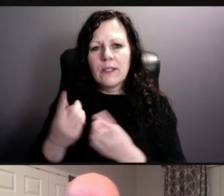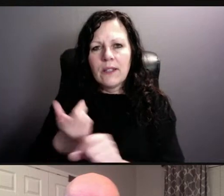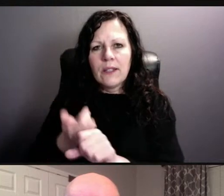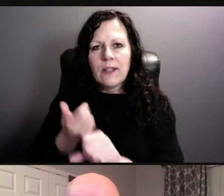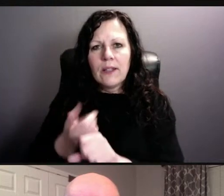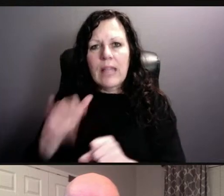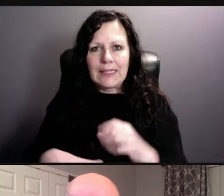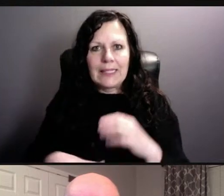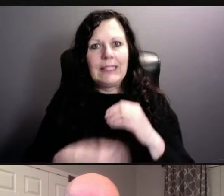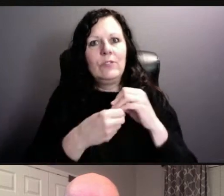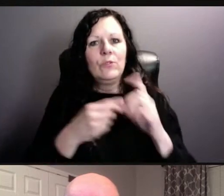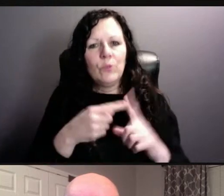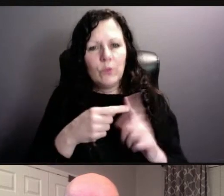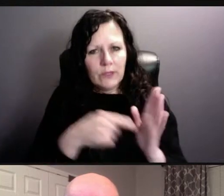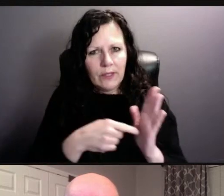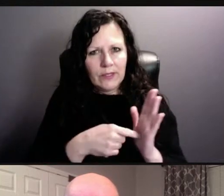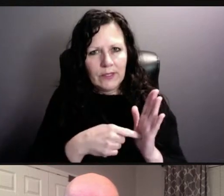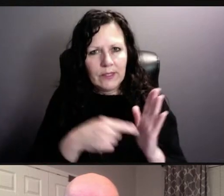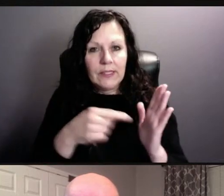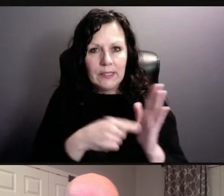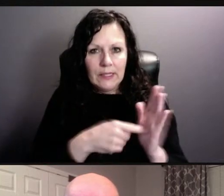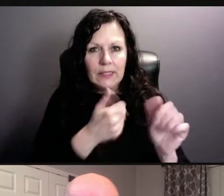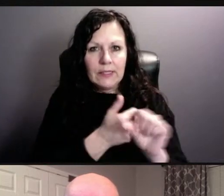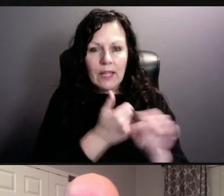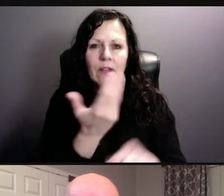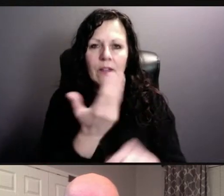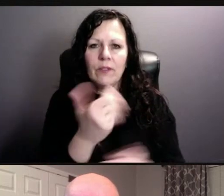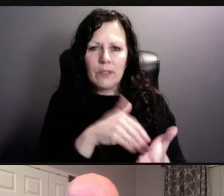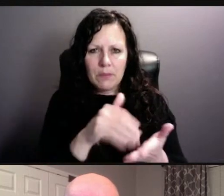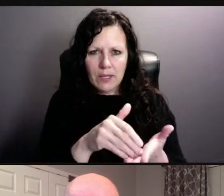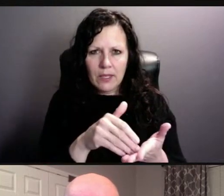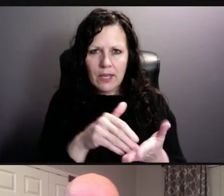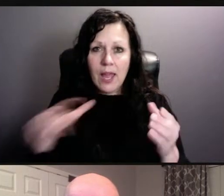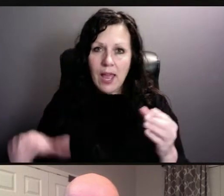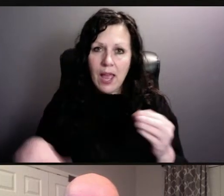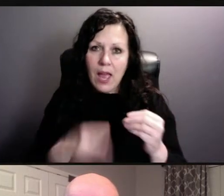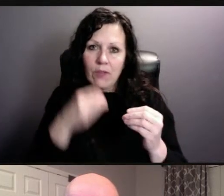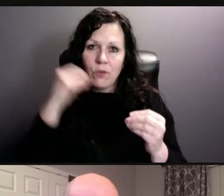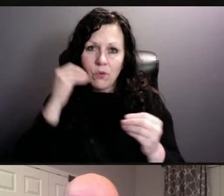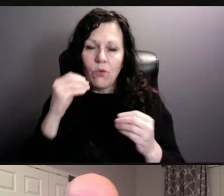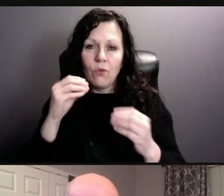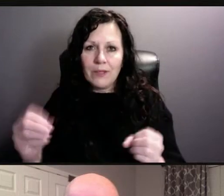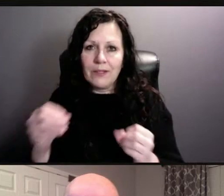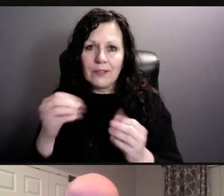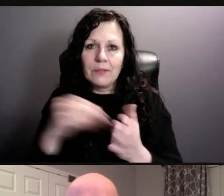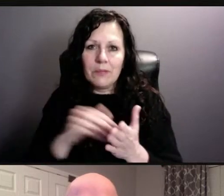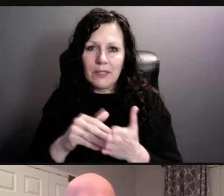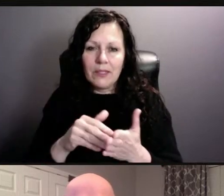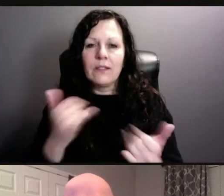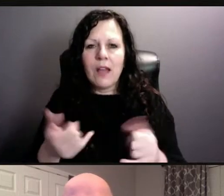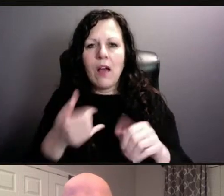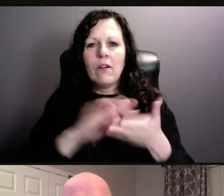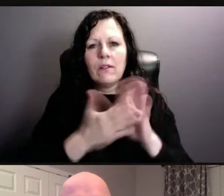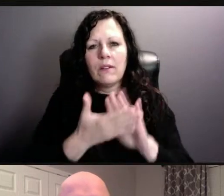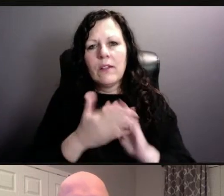LIKE ON PAGE THREE SO THAT ALMOST UNTIL THE PROGRAMS ARE ACTUALLY IN ADDITION TO